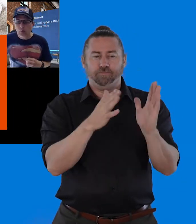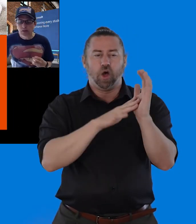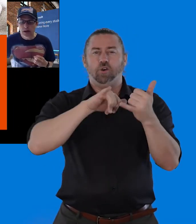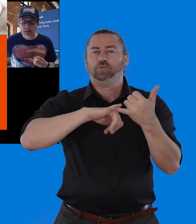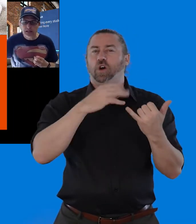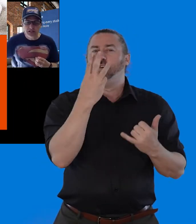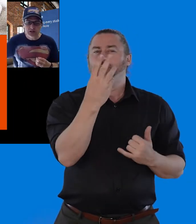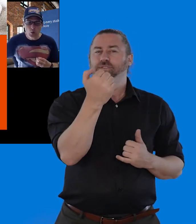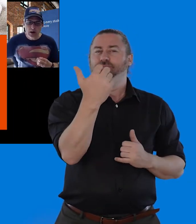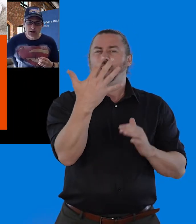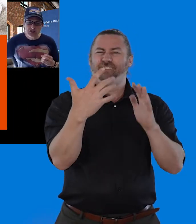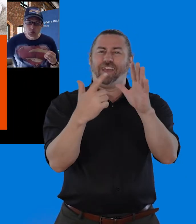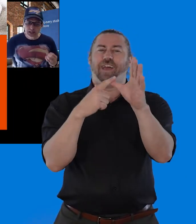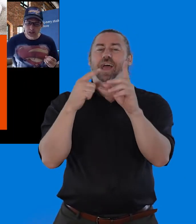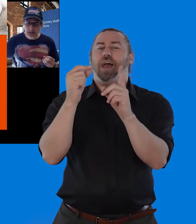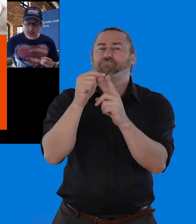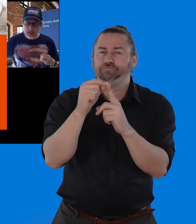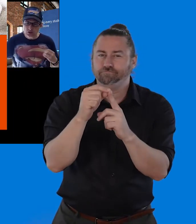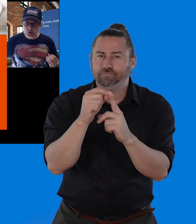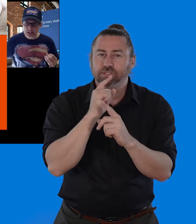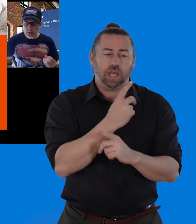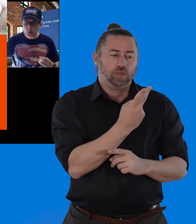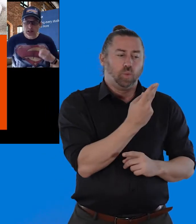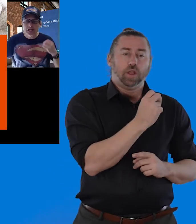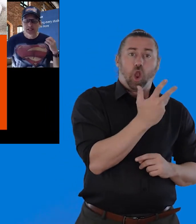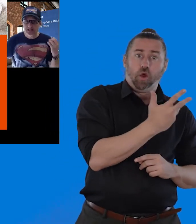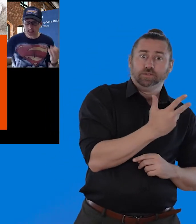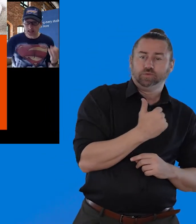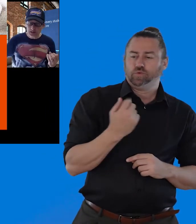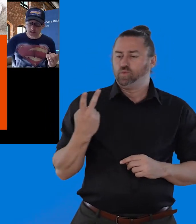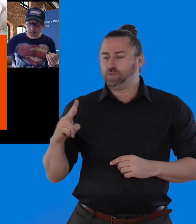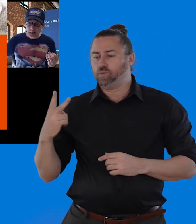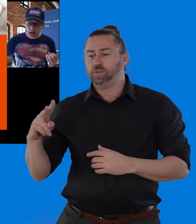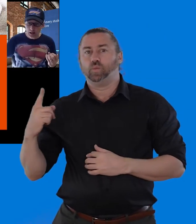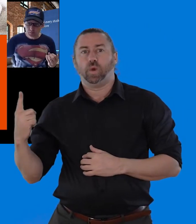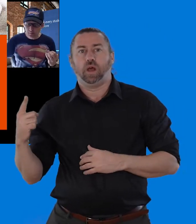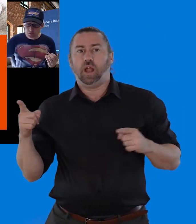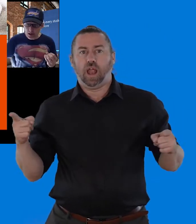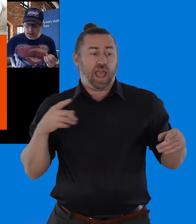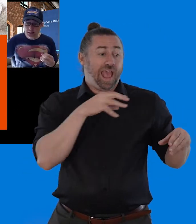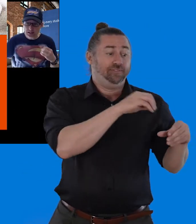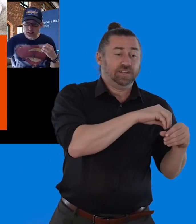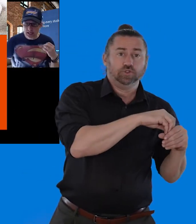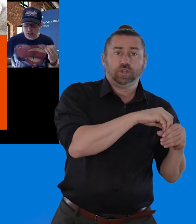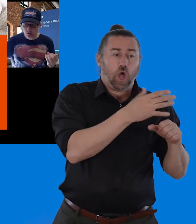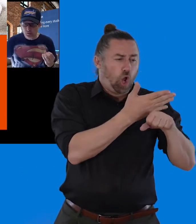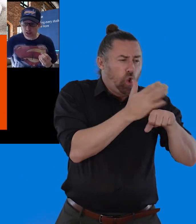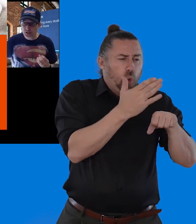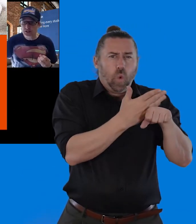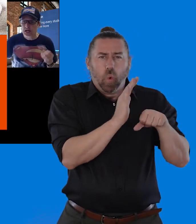And what that means is, whereas 2019 or 2021 doesn't upgrade, doesn't get new features.